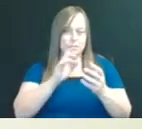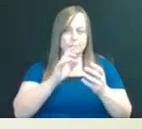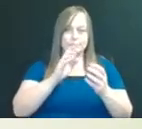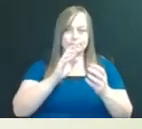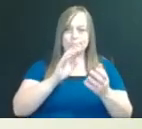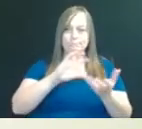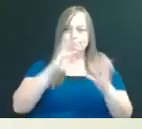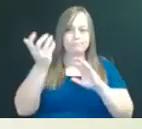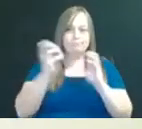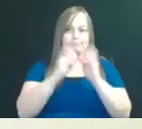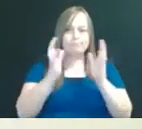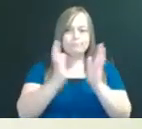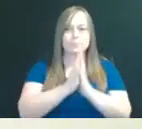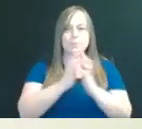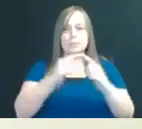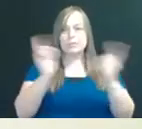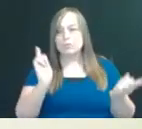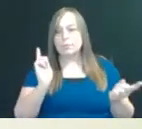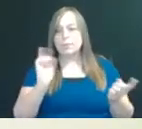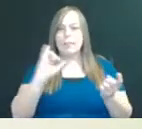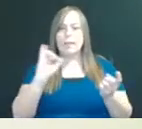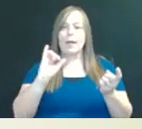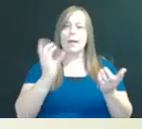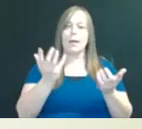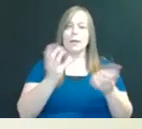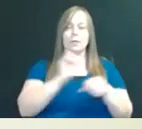There could be disagreements over things like the employment goal